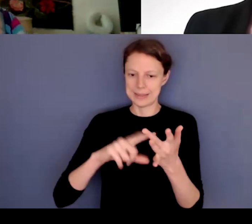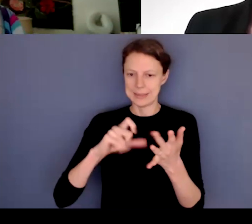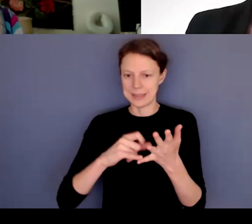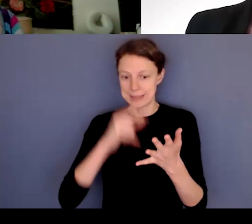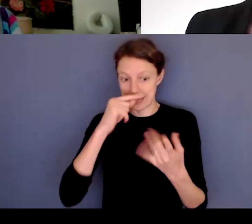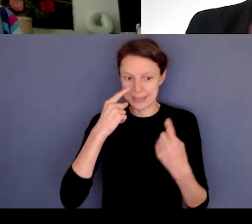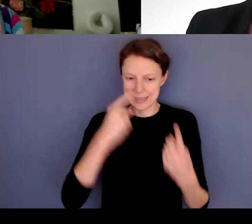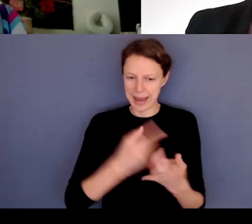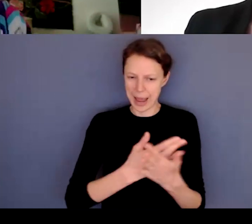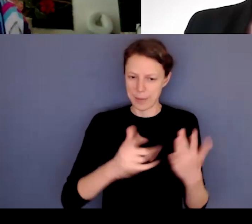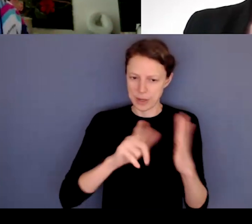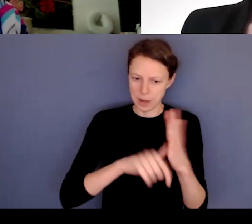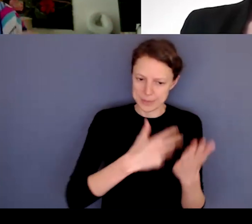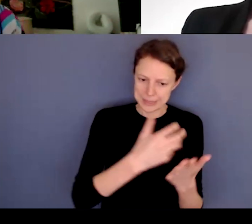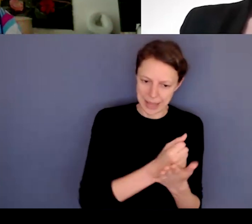suppose seeing the spread and which the posts are most